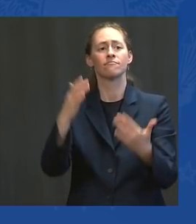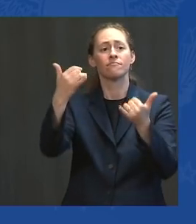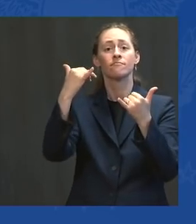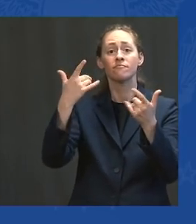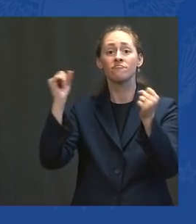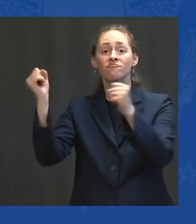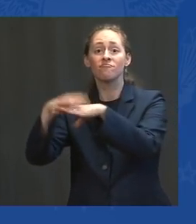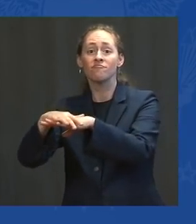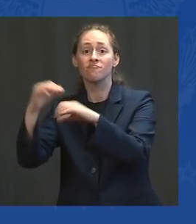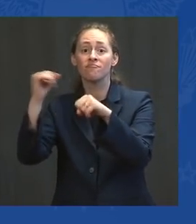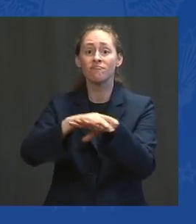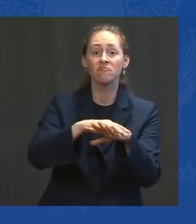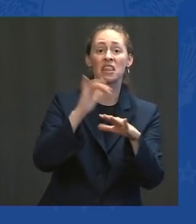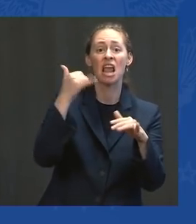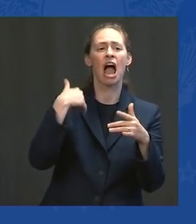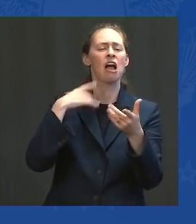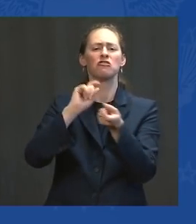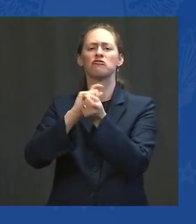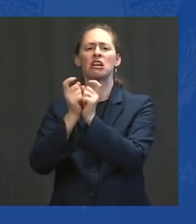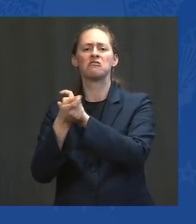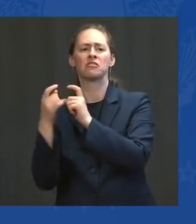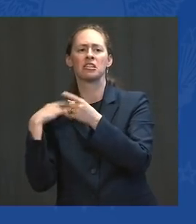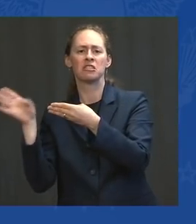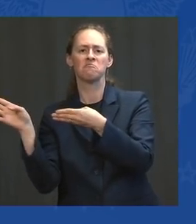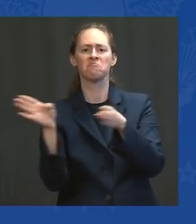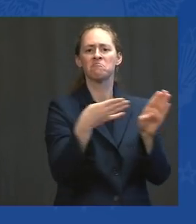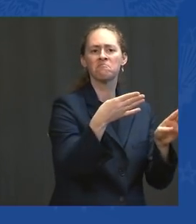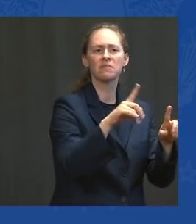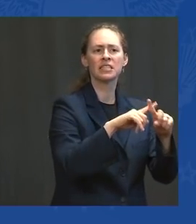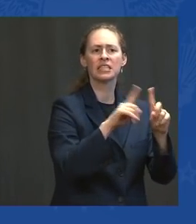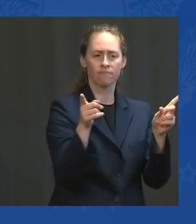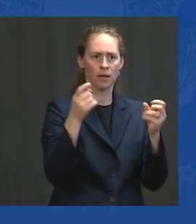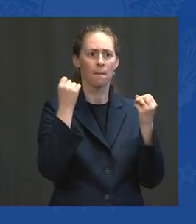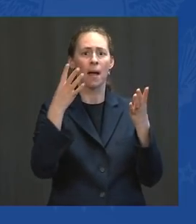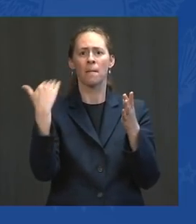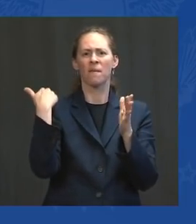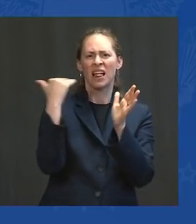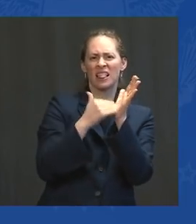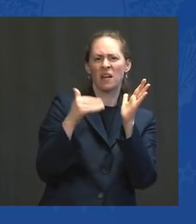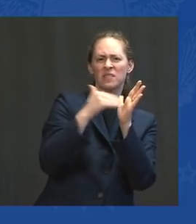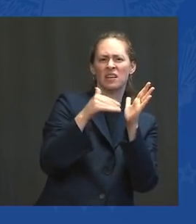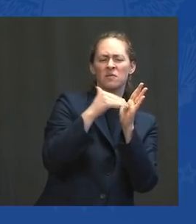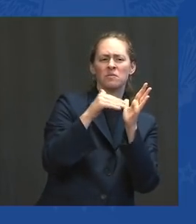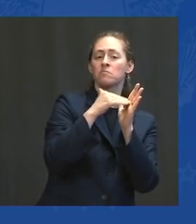where we were doing thousands of people a day, we're going to put even more emphasis on getting vaccinated in your community,